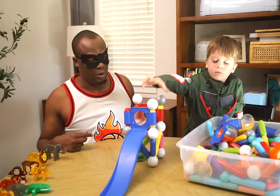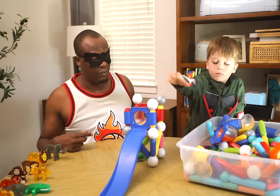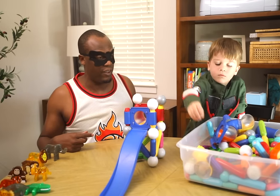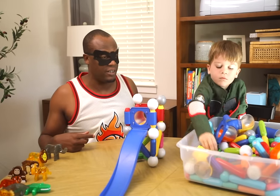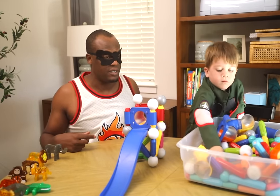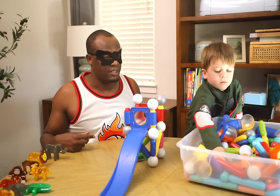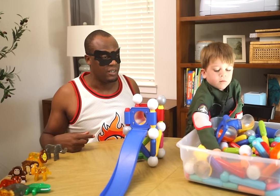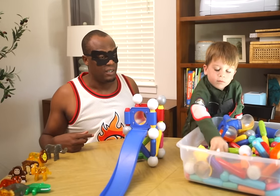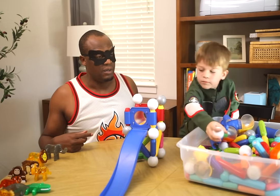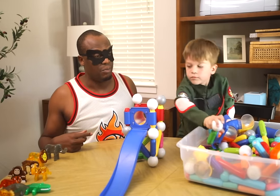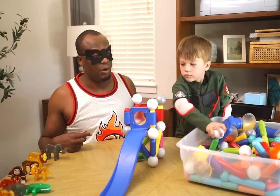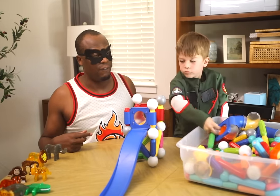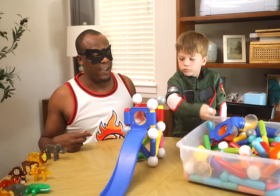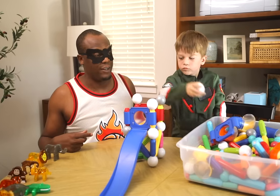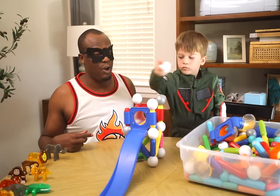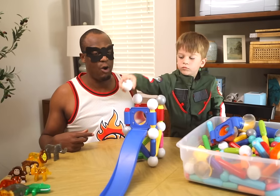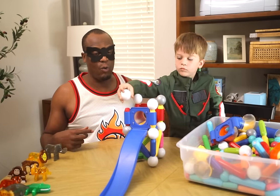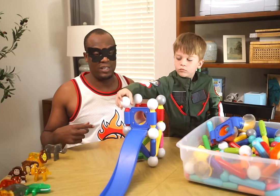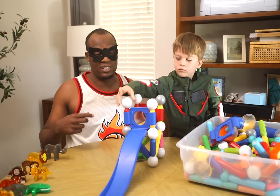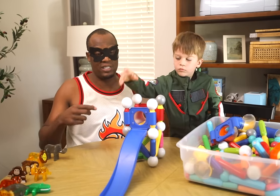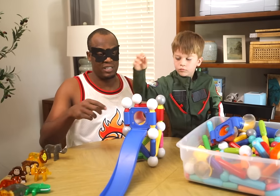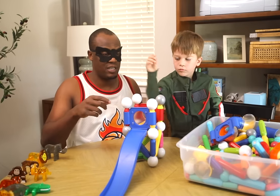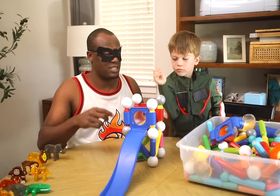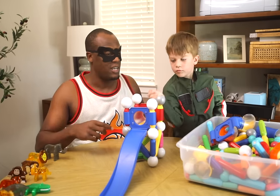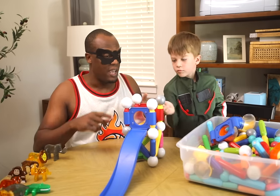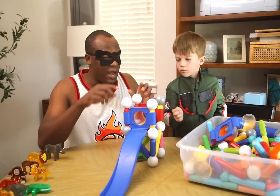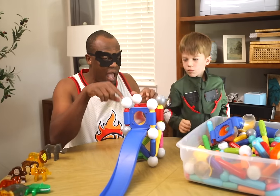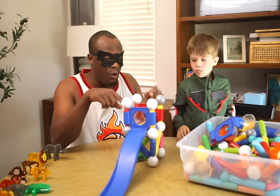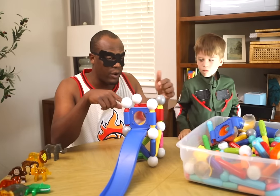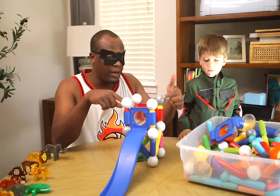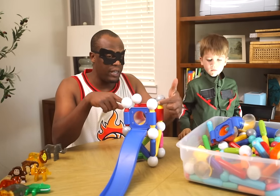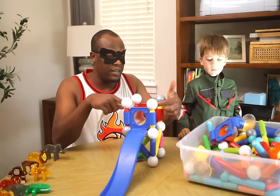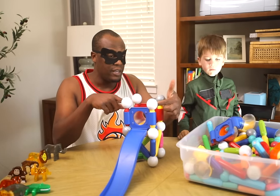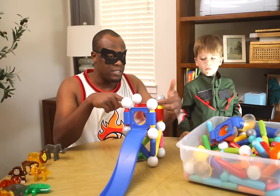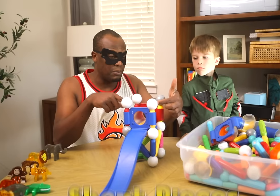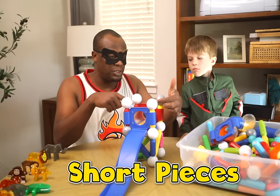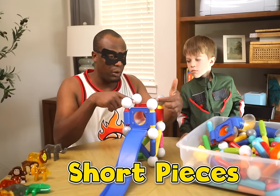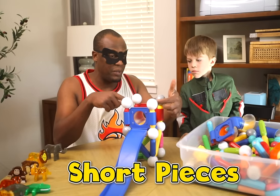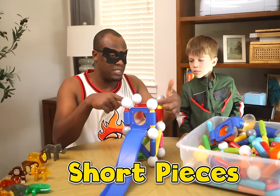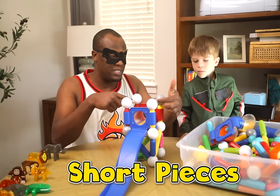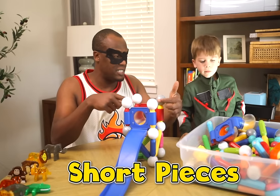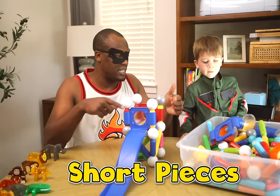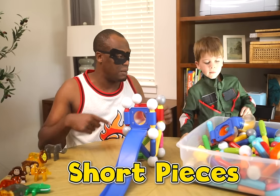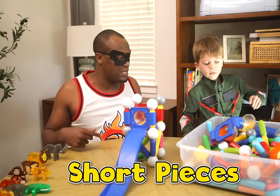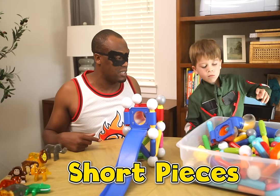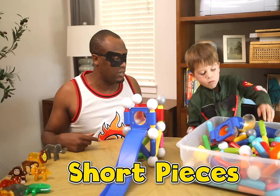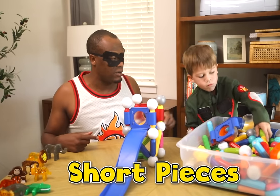Perfect. Perfecto. Yes. And now we're going to need some short pieces just to keep this secure.